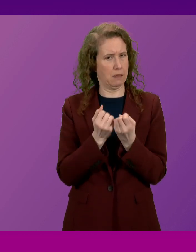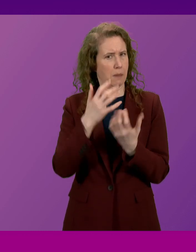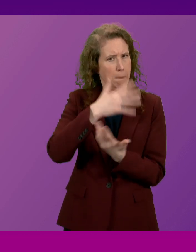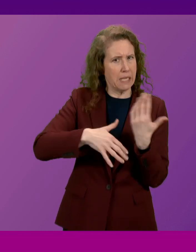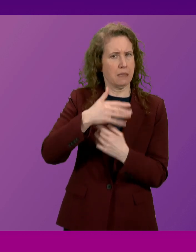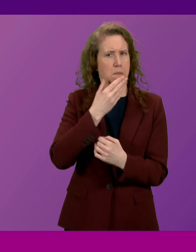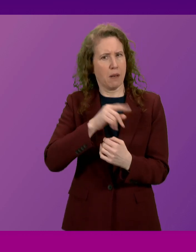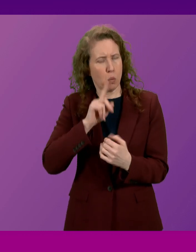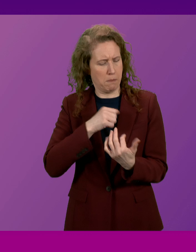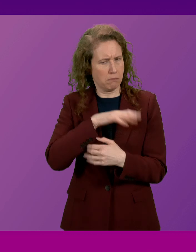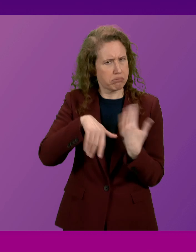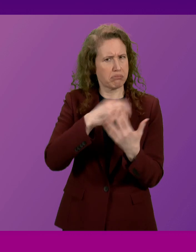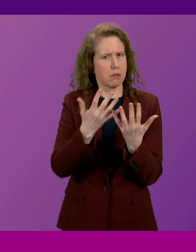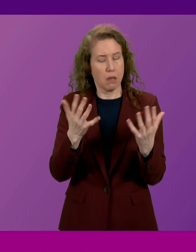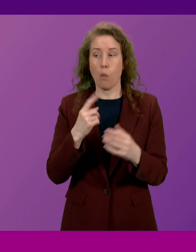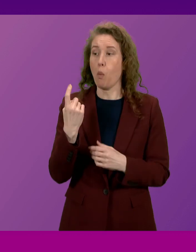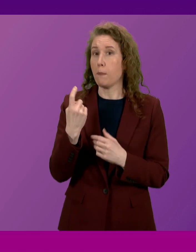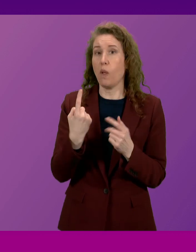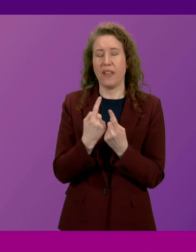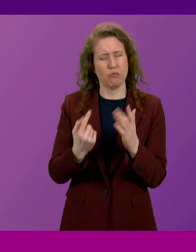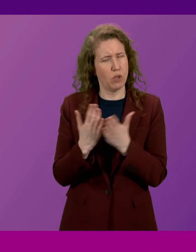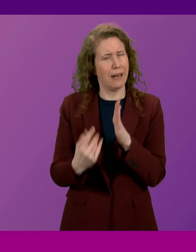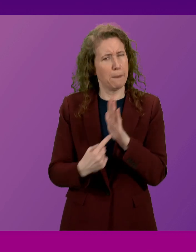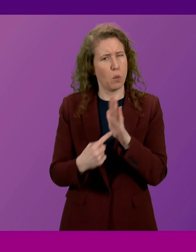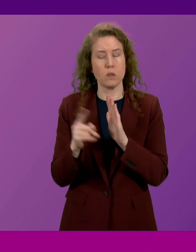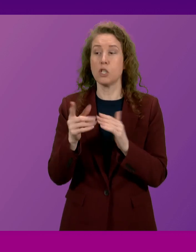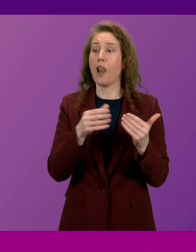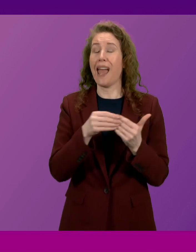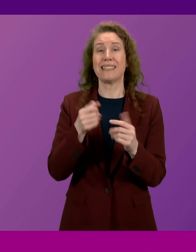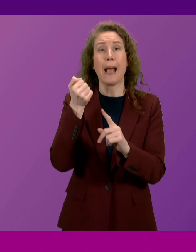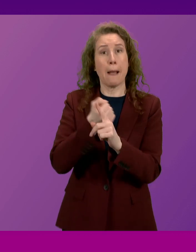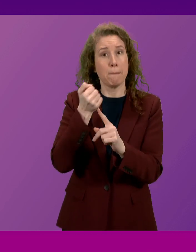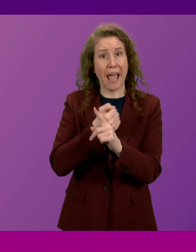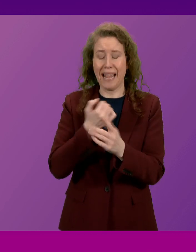was particularly important is that she led the campaign against the despicable